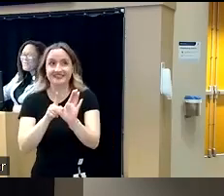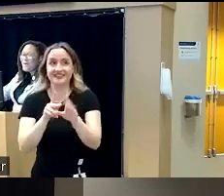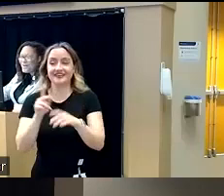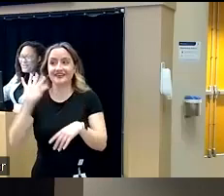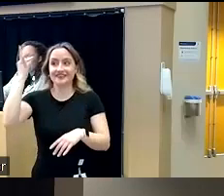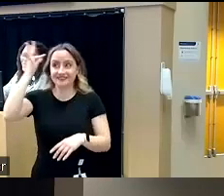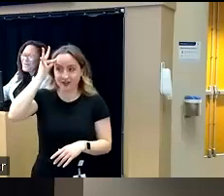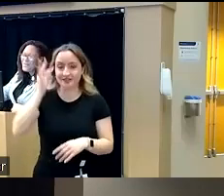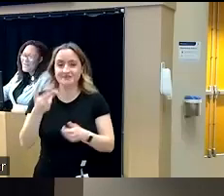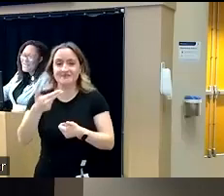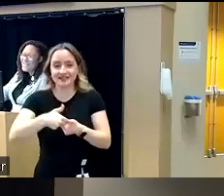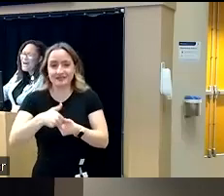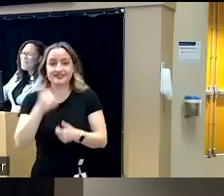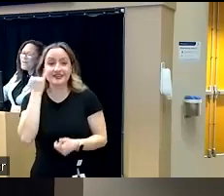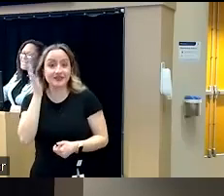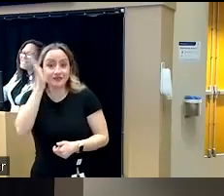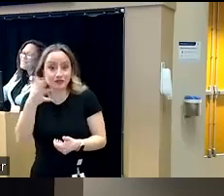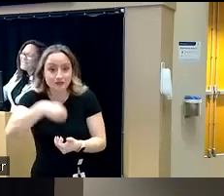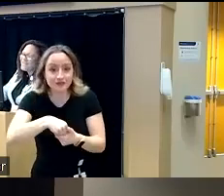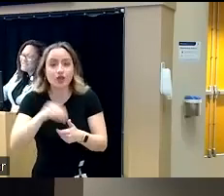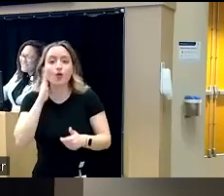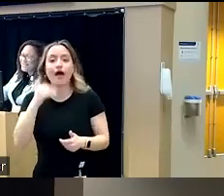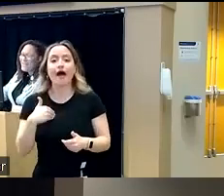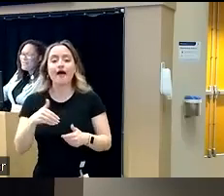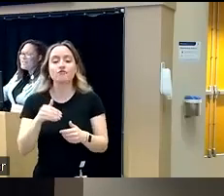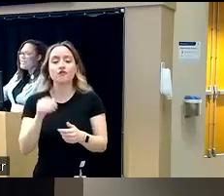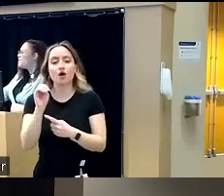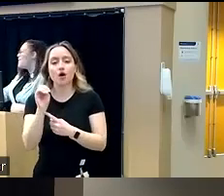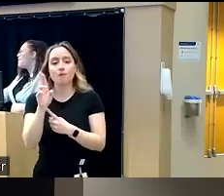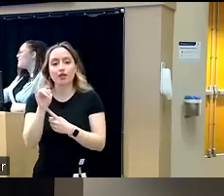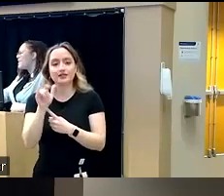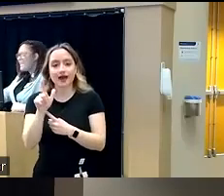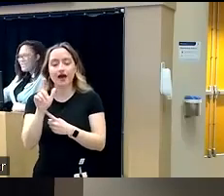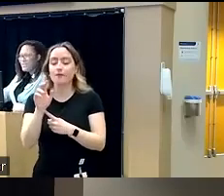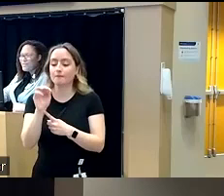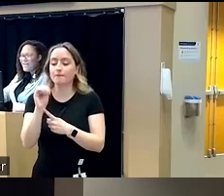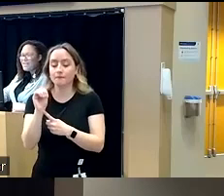will also work with a multi-disciplinary team which includes medical and psychiatric nurse